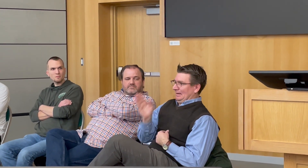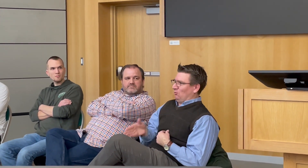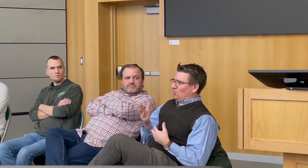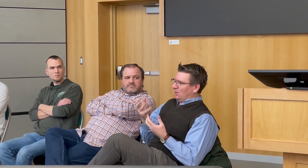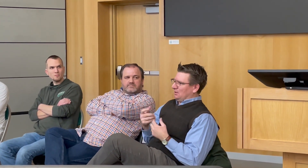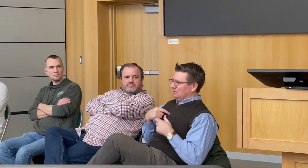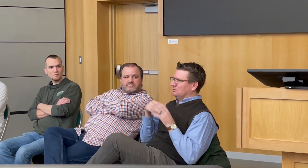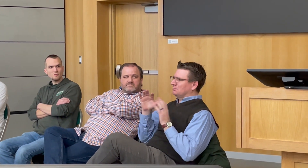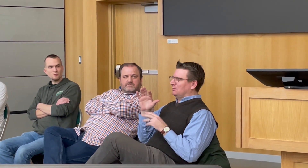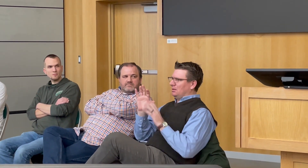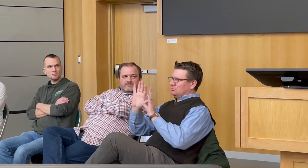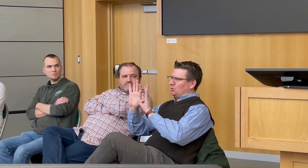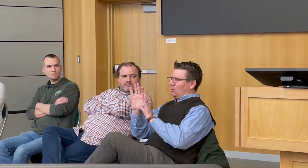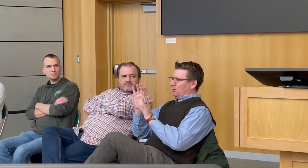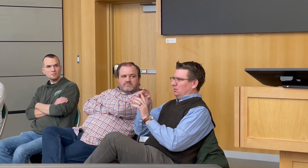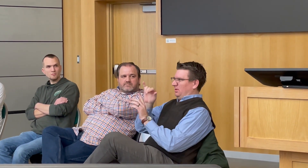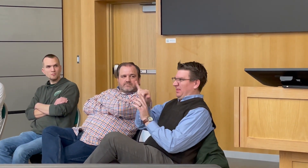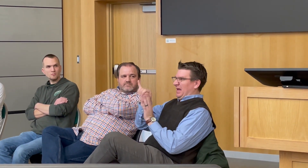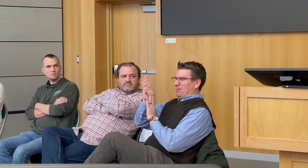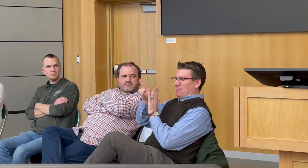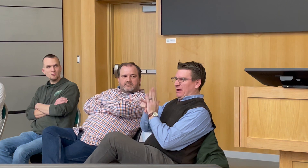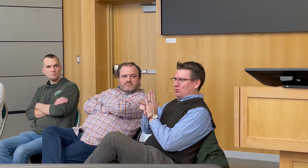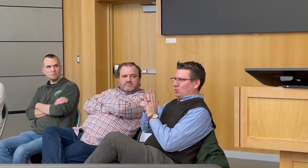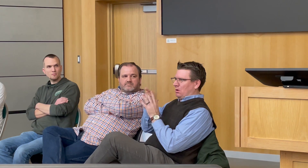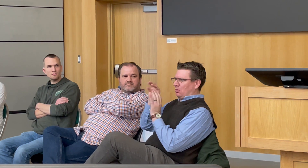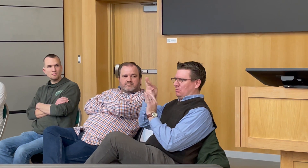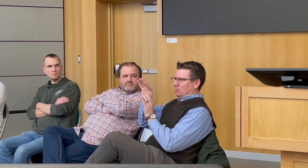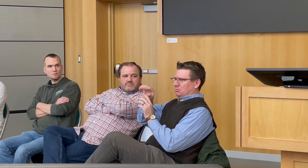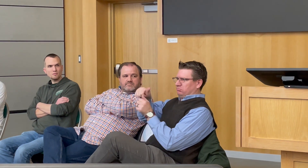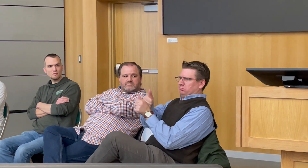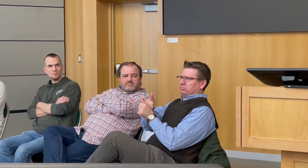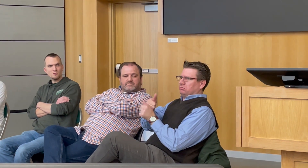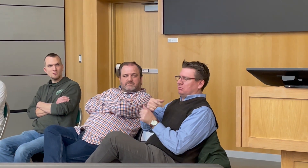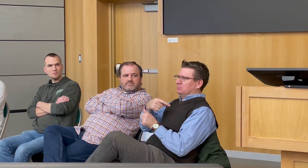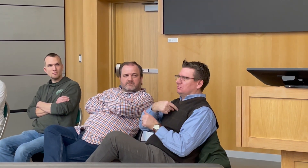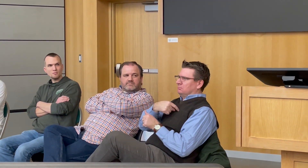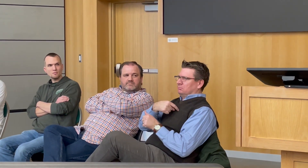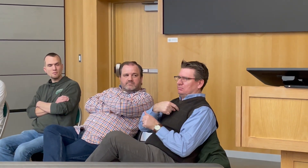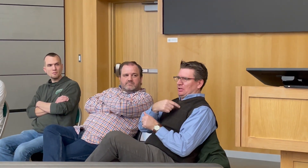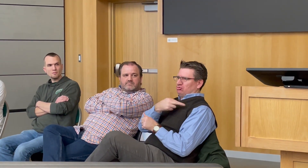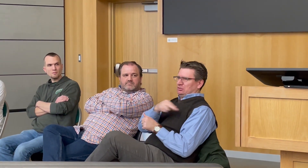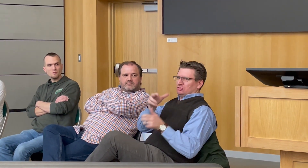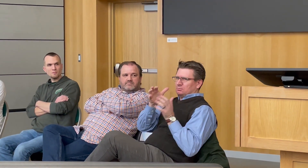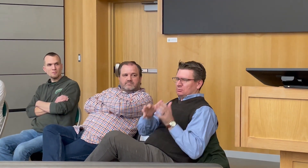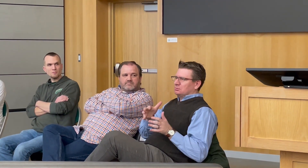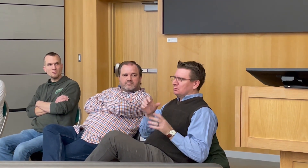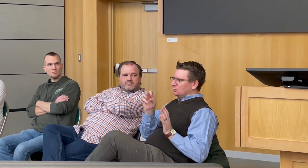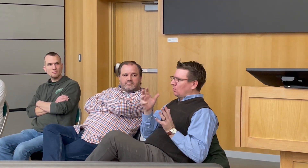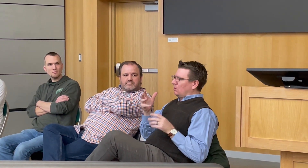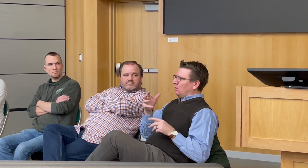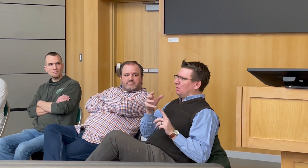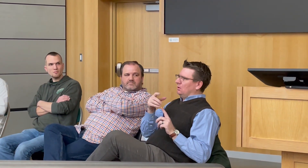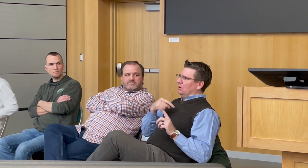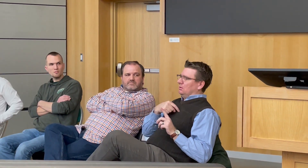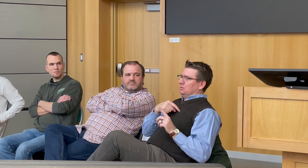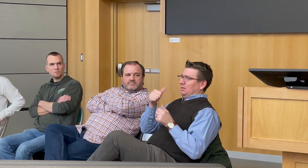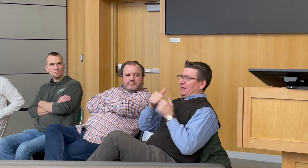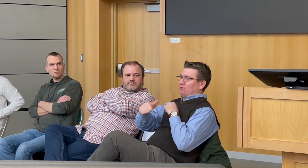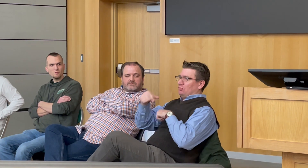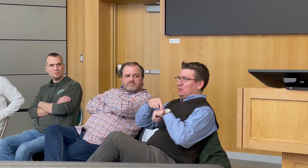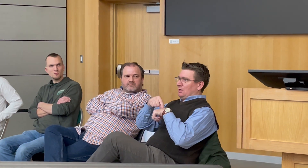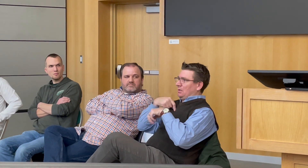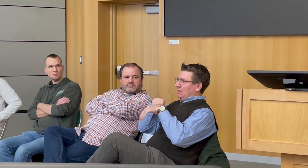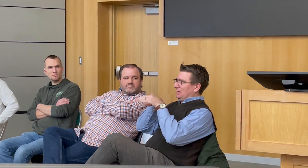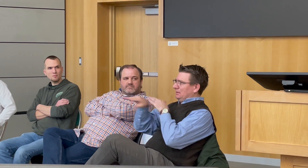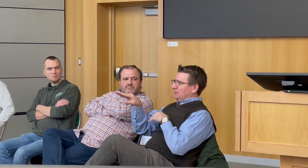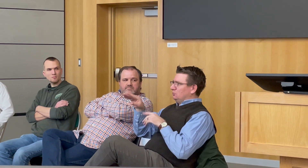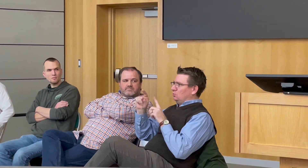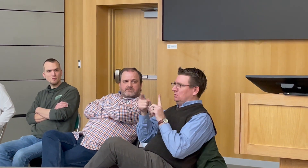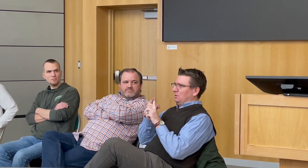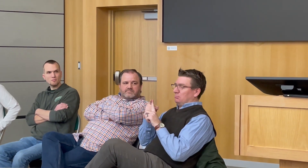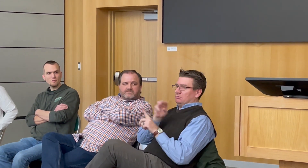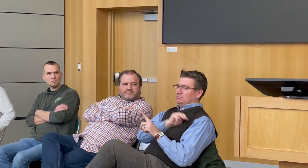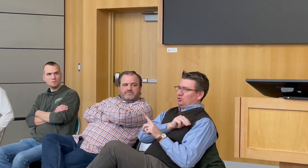thought that I would want it so knowing that now and that I'm a religious person person every time